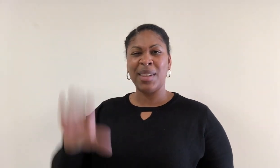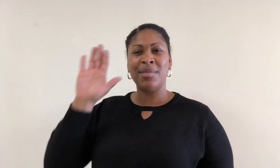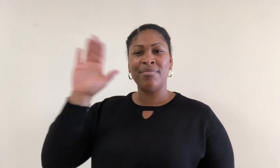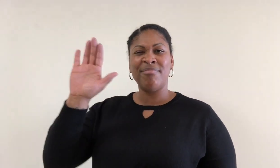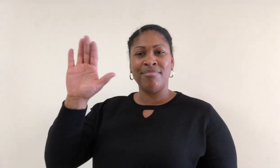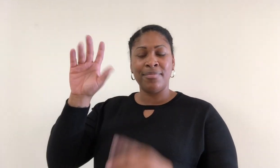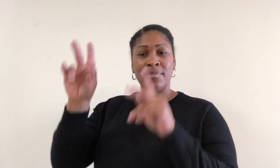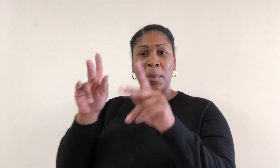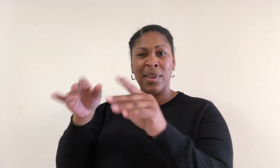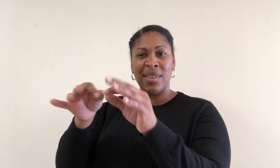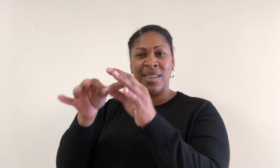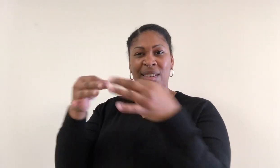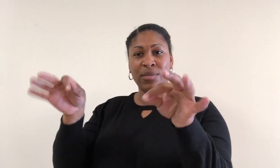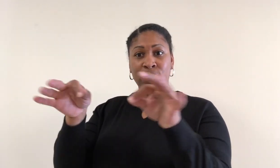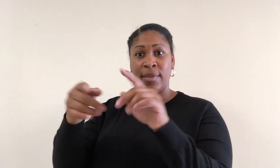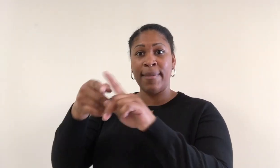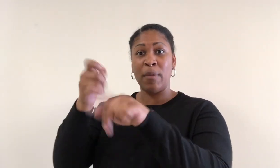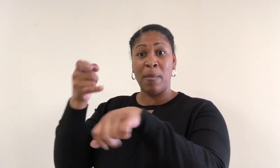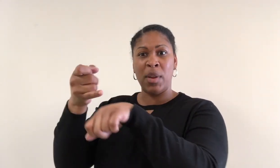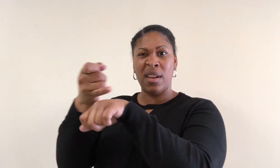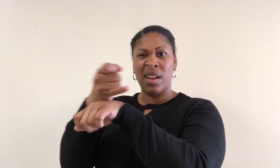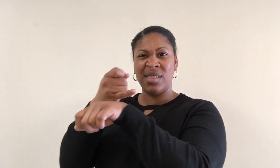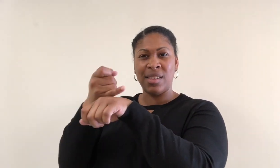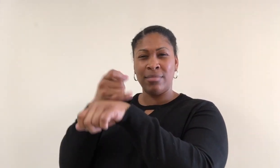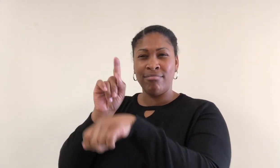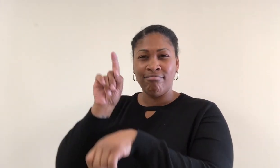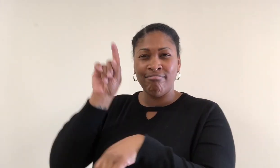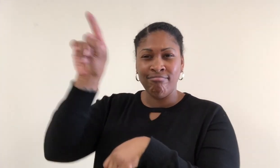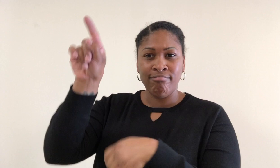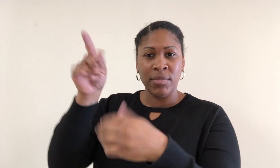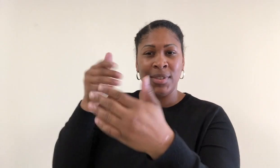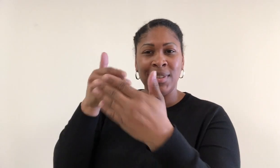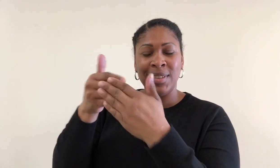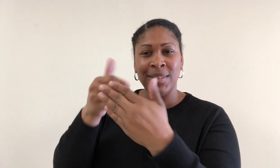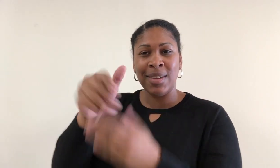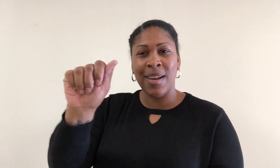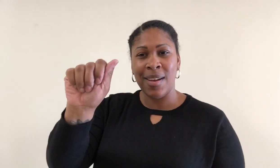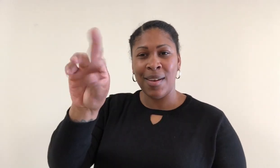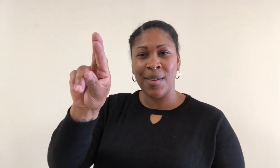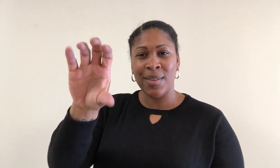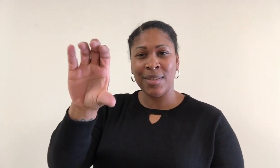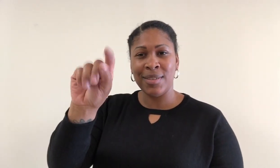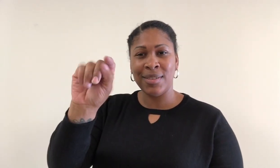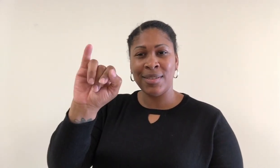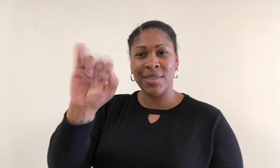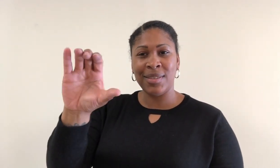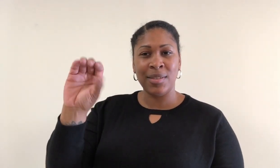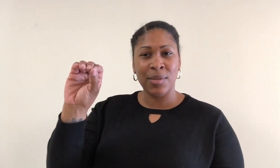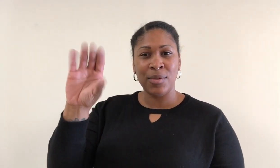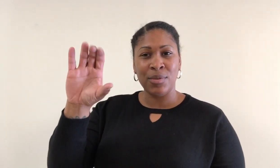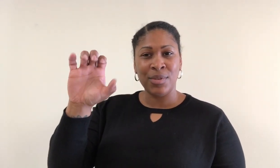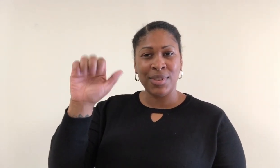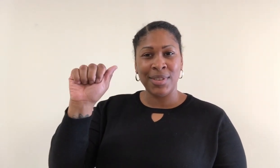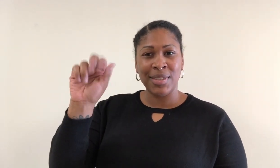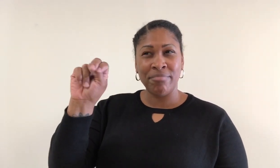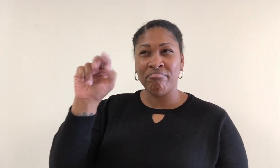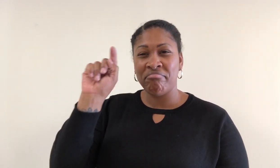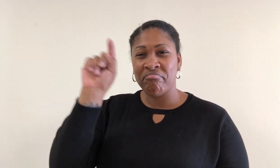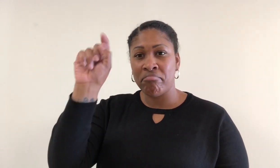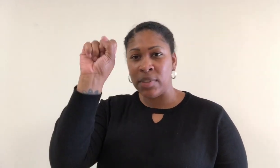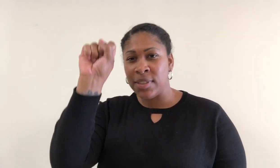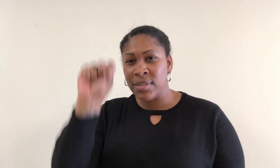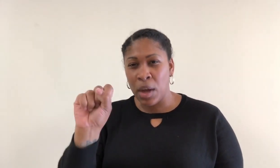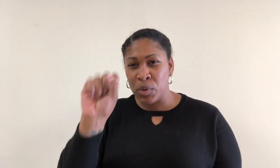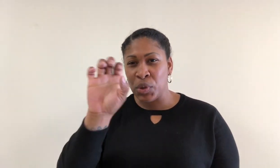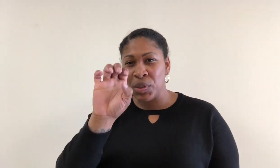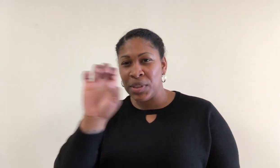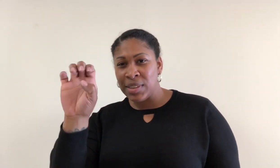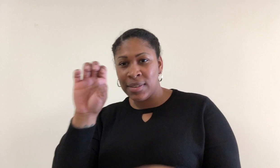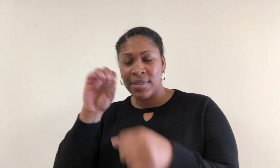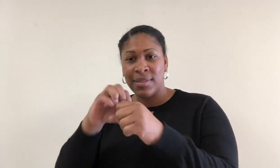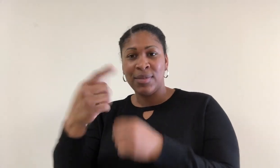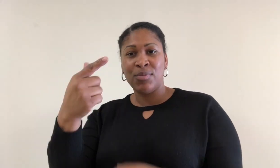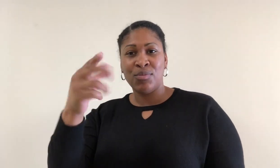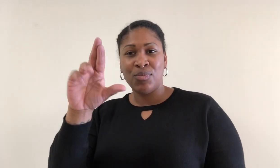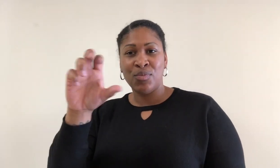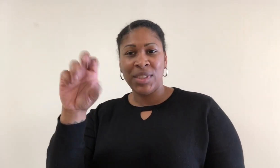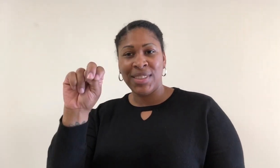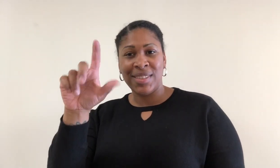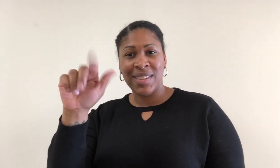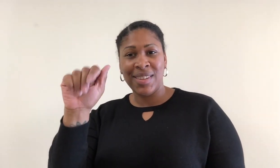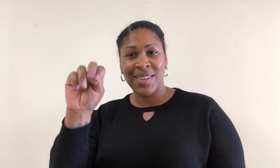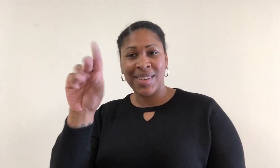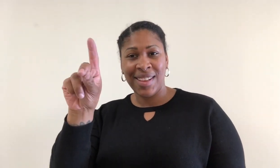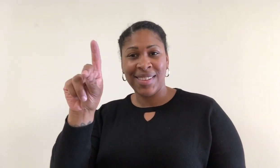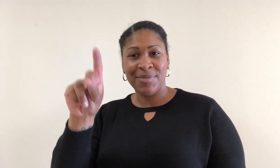Relating to a language of the people from an island near the Arctic Ocean southeast of Greenland.